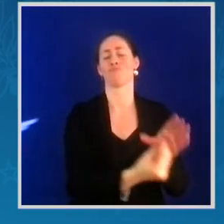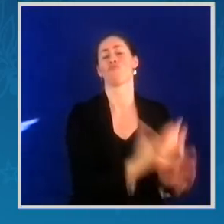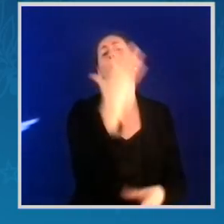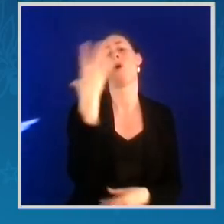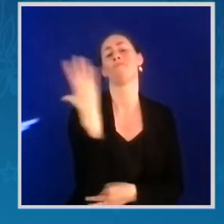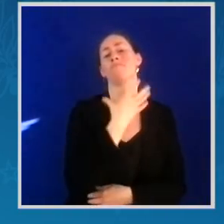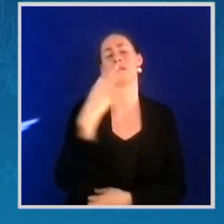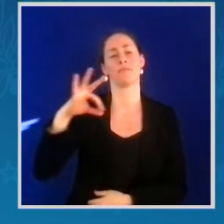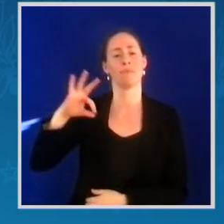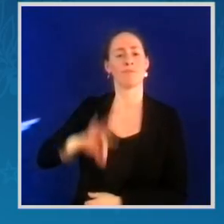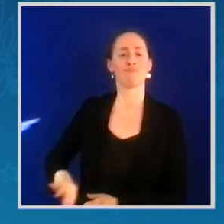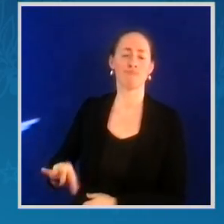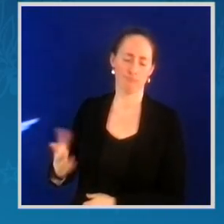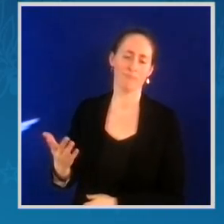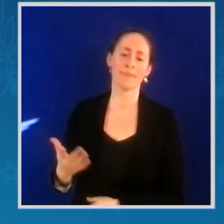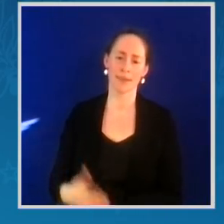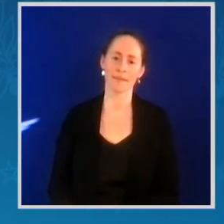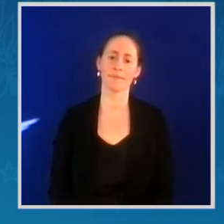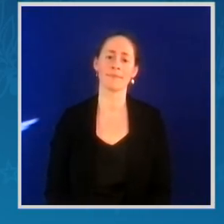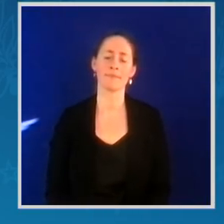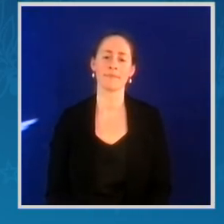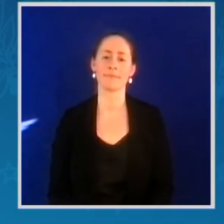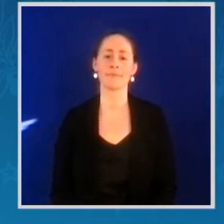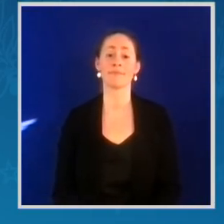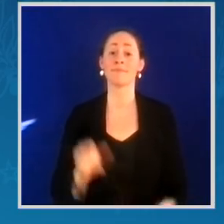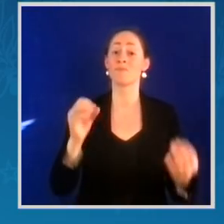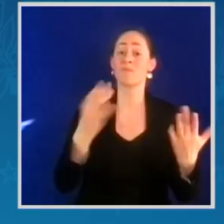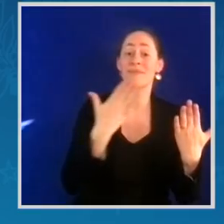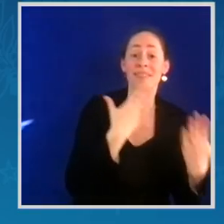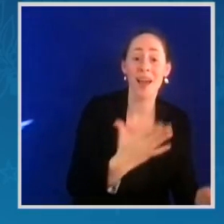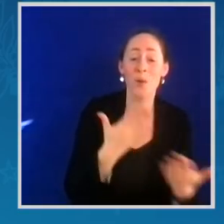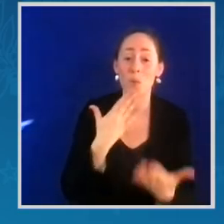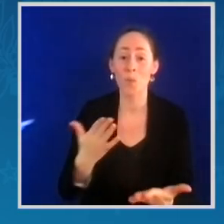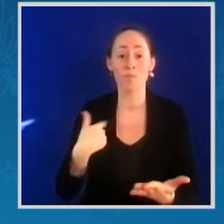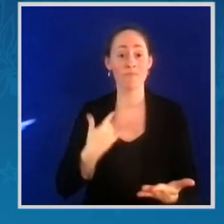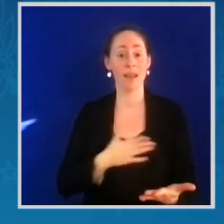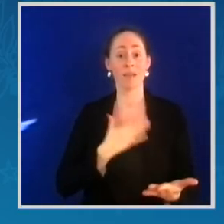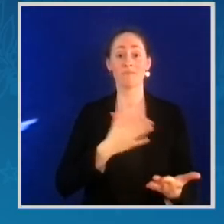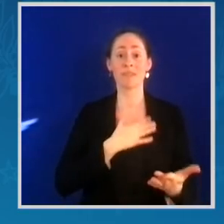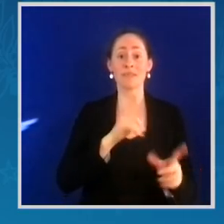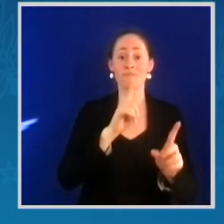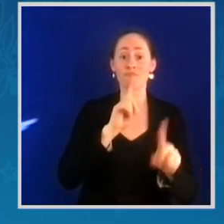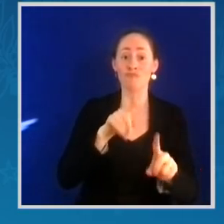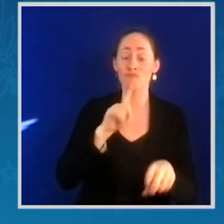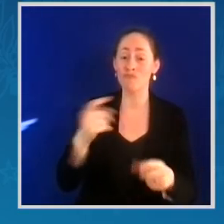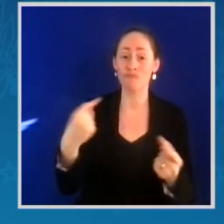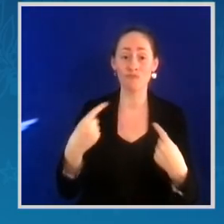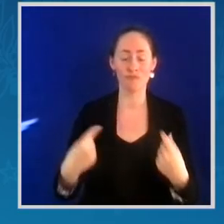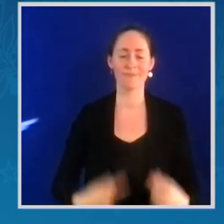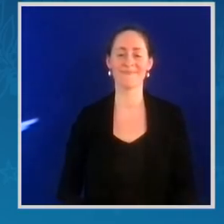So, with that, thank you all and I'm happy to take questions. Moderator: Thank you. Our first question will come from Jeremy Diamond at CNN.